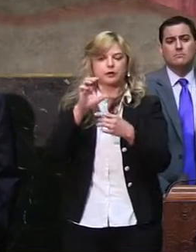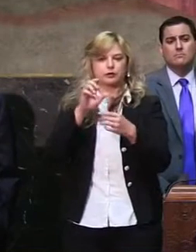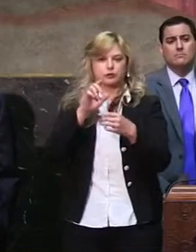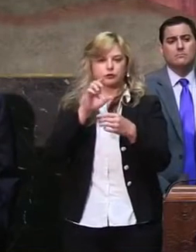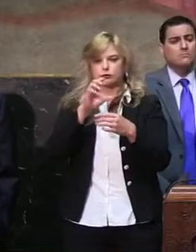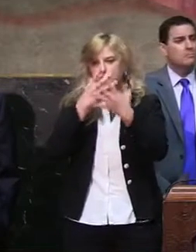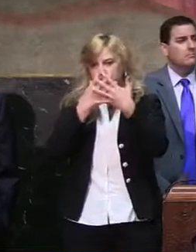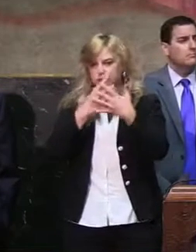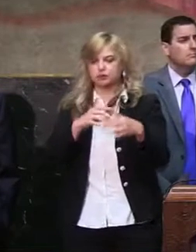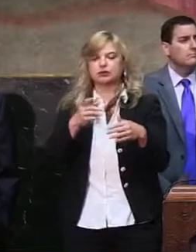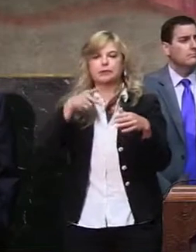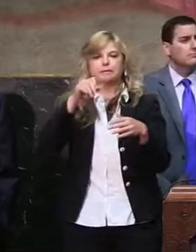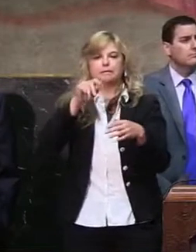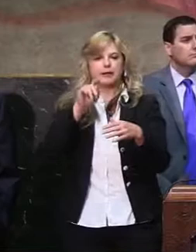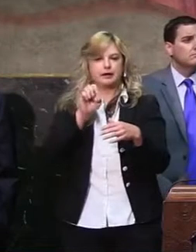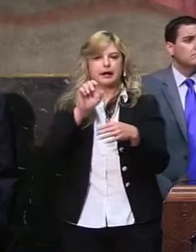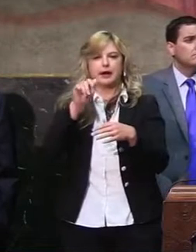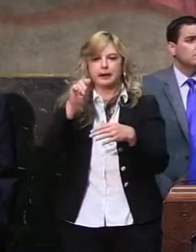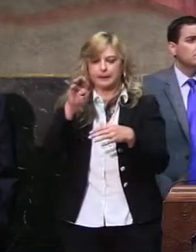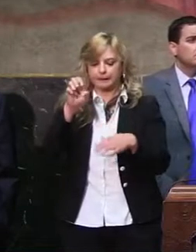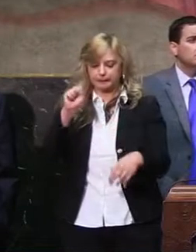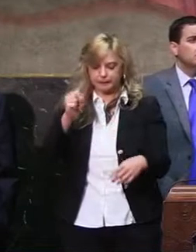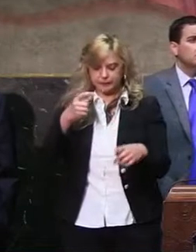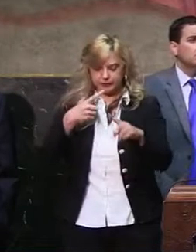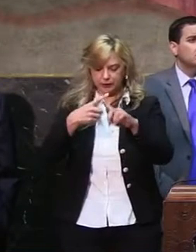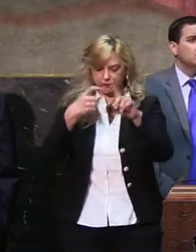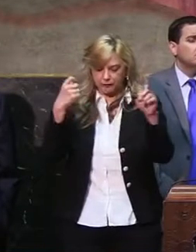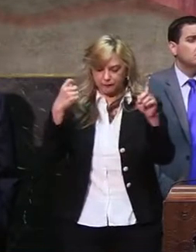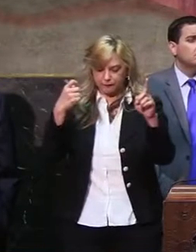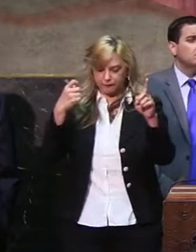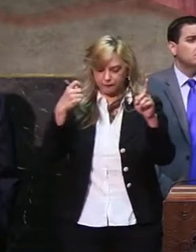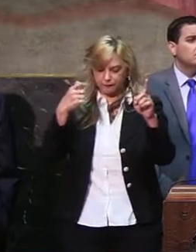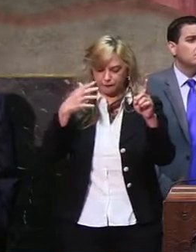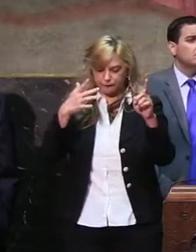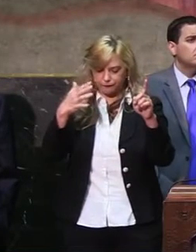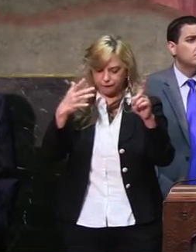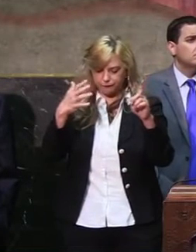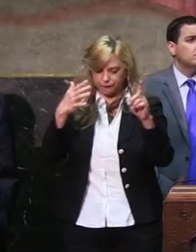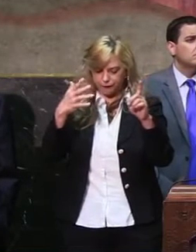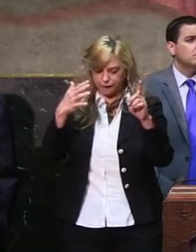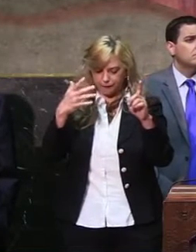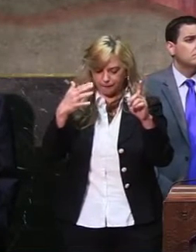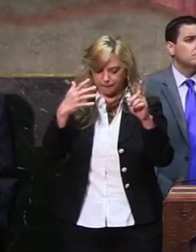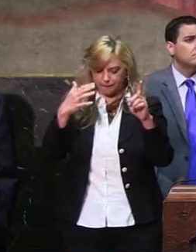and then won't we say the speaker pro